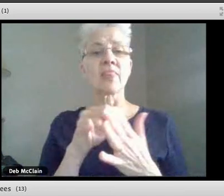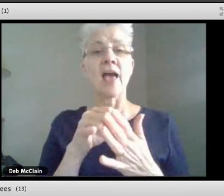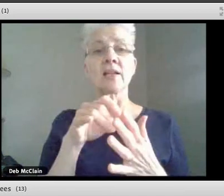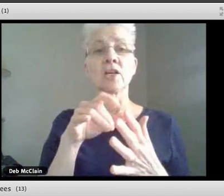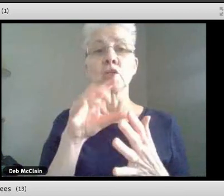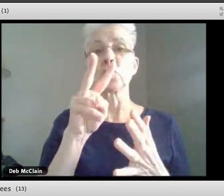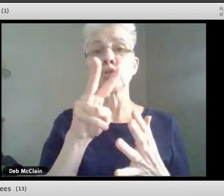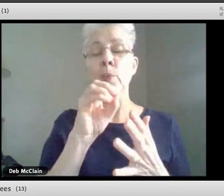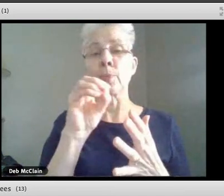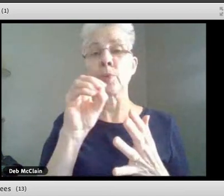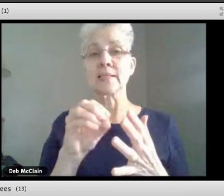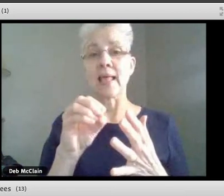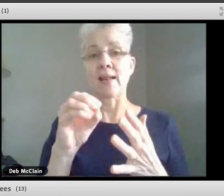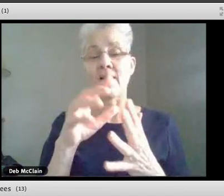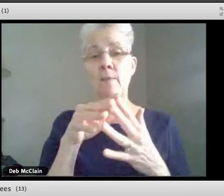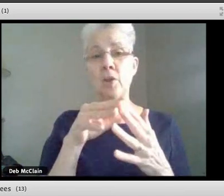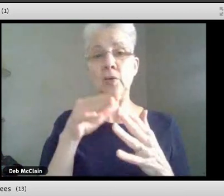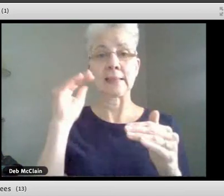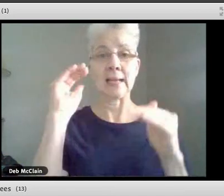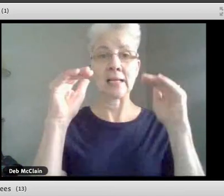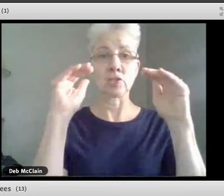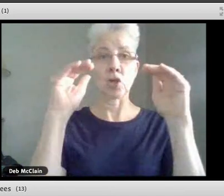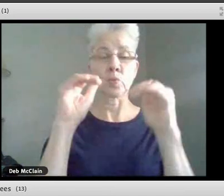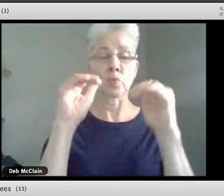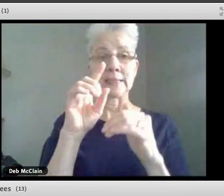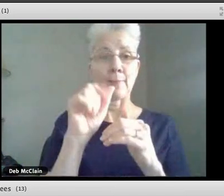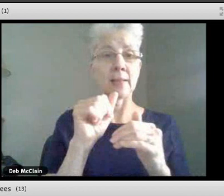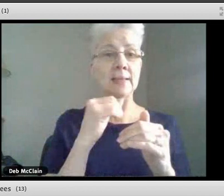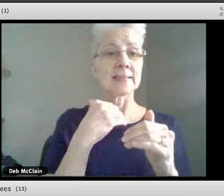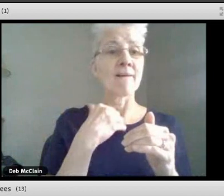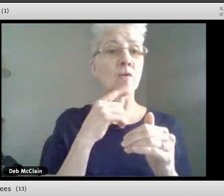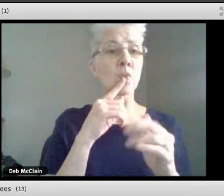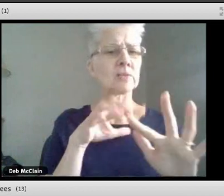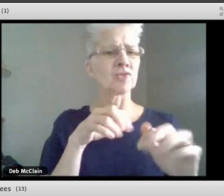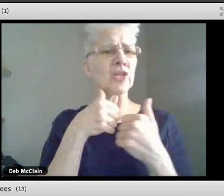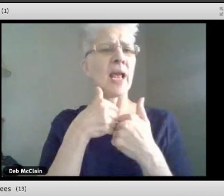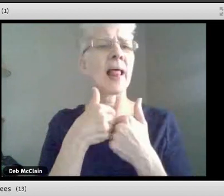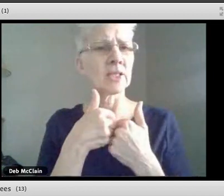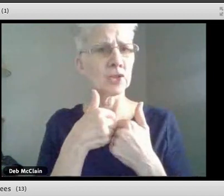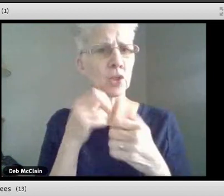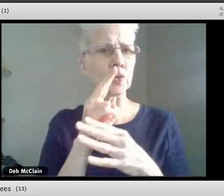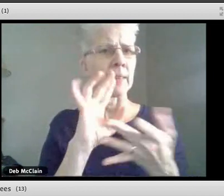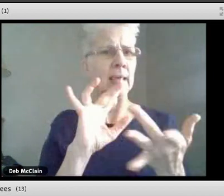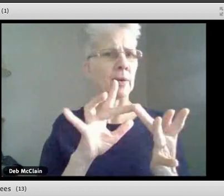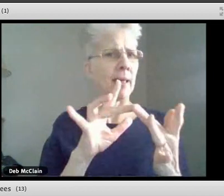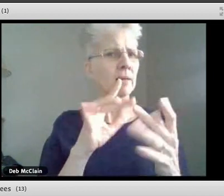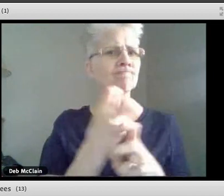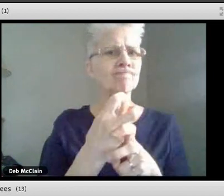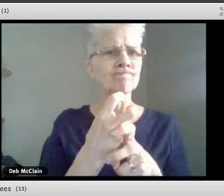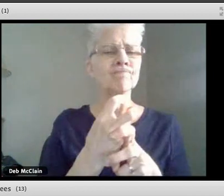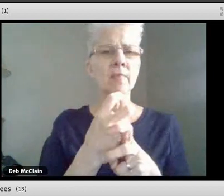with disabilities have a real challenge using the Internet, and they're less likely to use it than other adults.